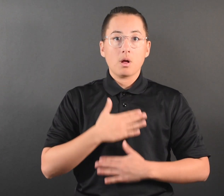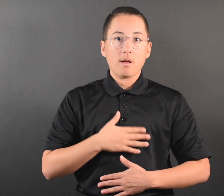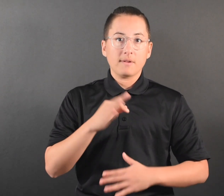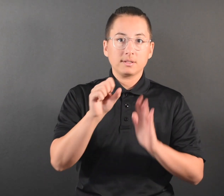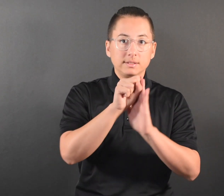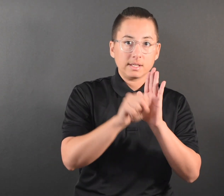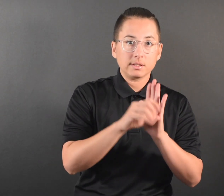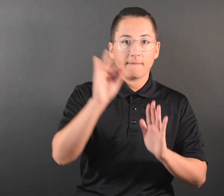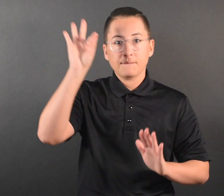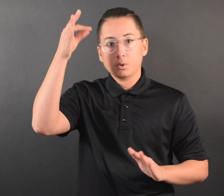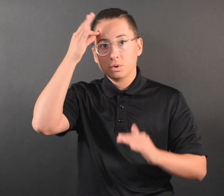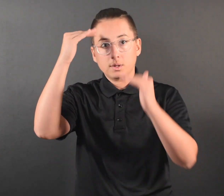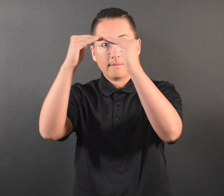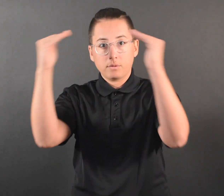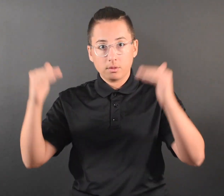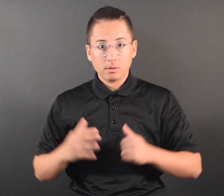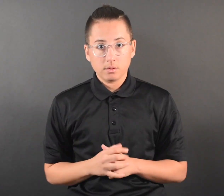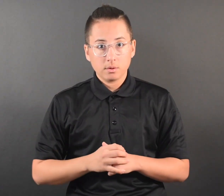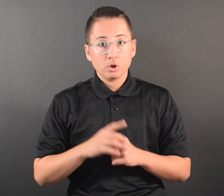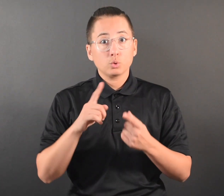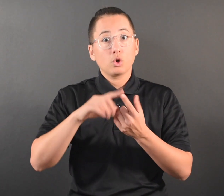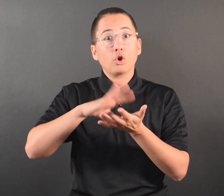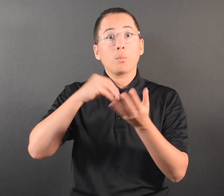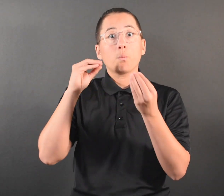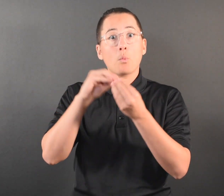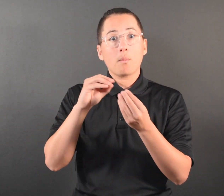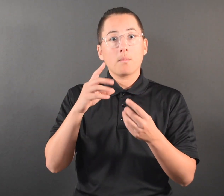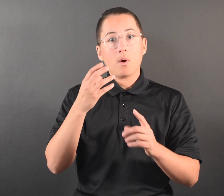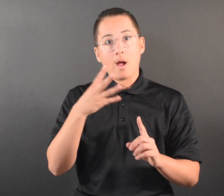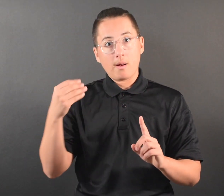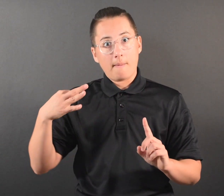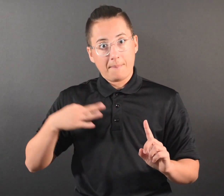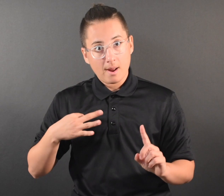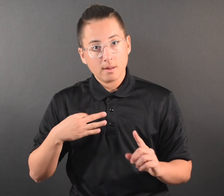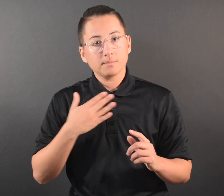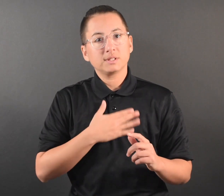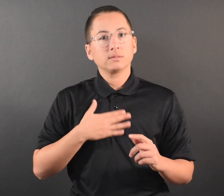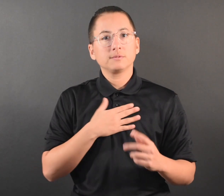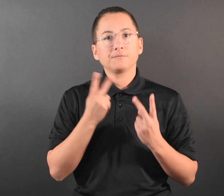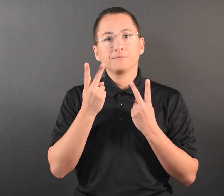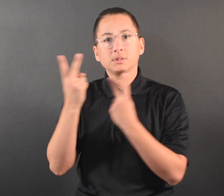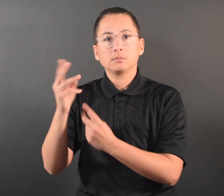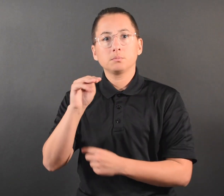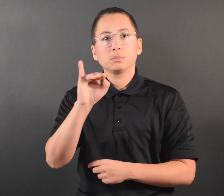federal level. To learn more or to apply, please visit the Minnesota Secretary of State’s website.